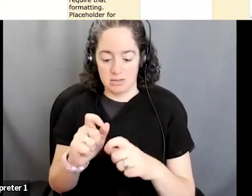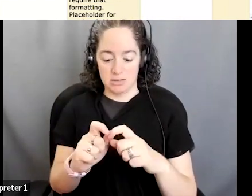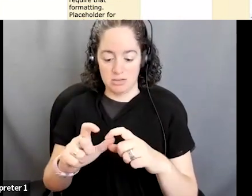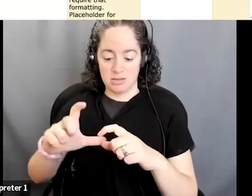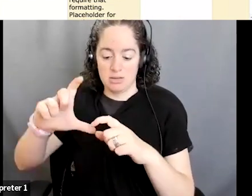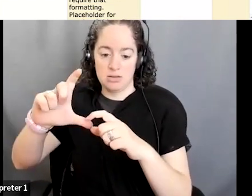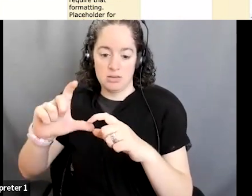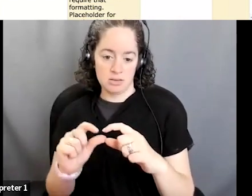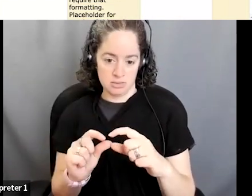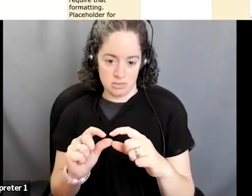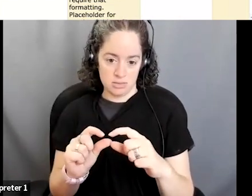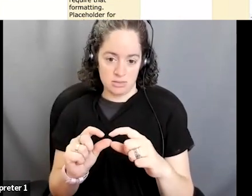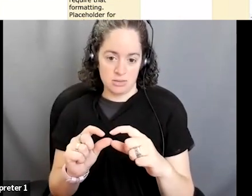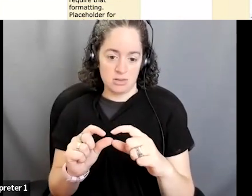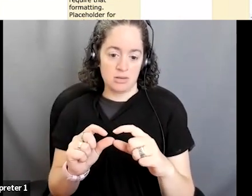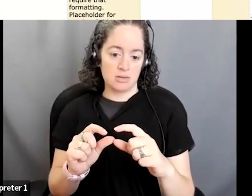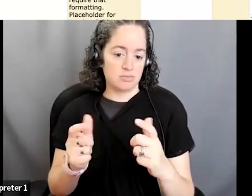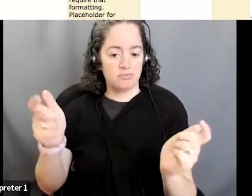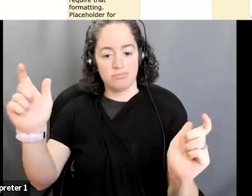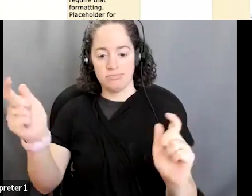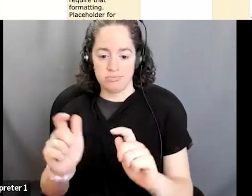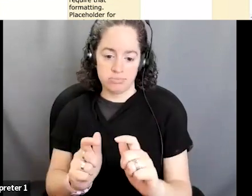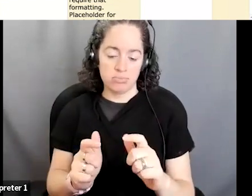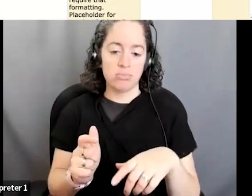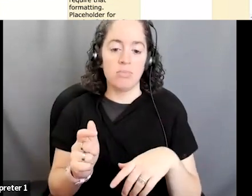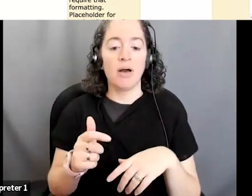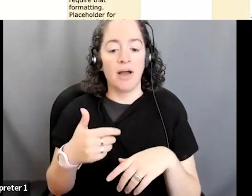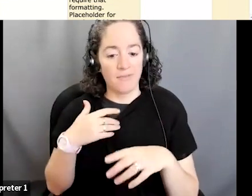They had a lot of overflows, specifically on the select,